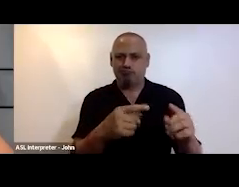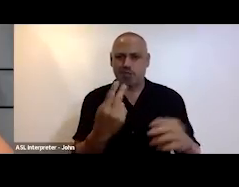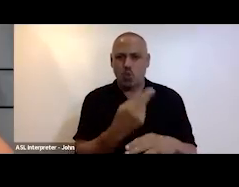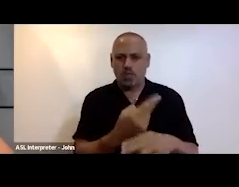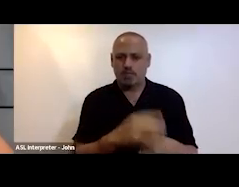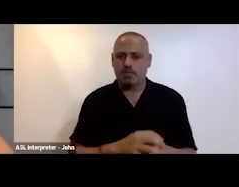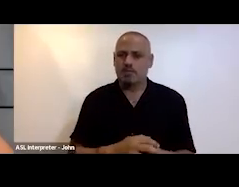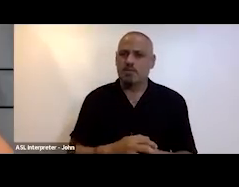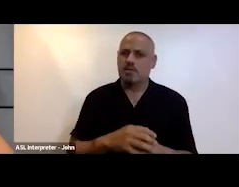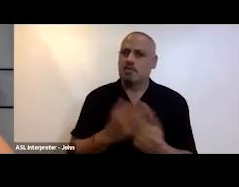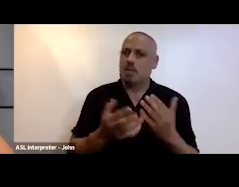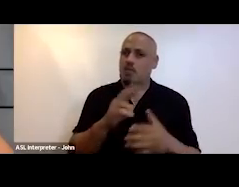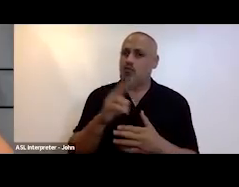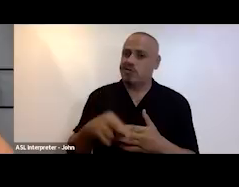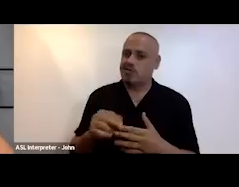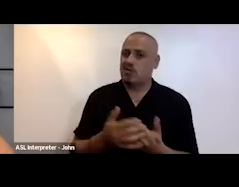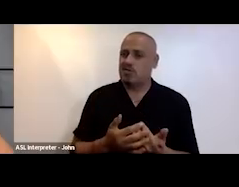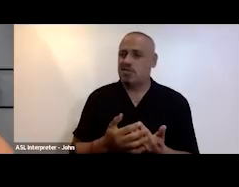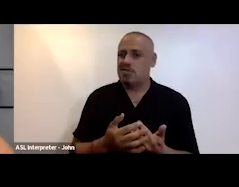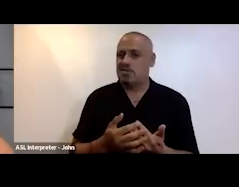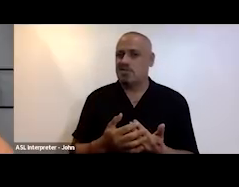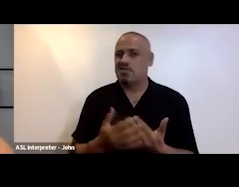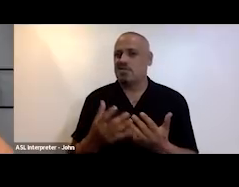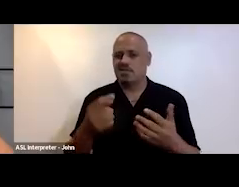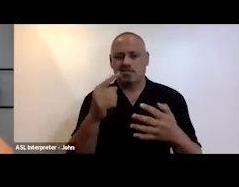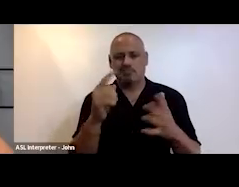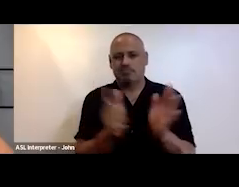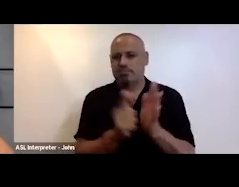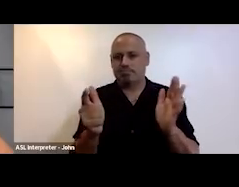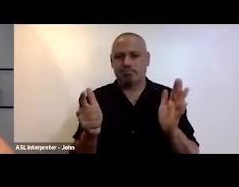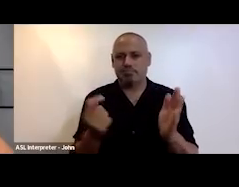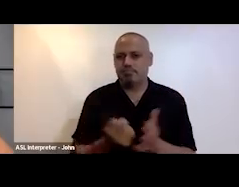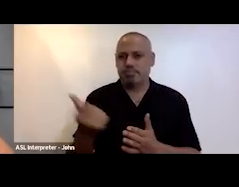and that might result in lease violations, depending on the property rules.